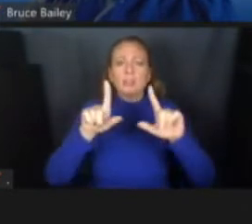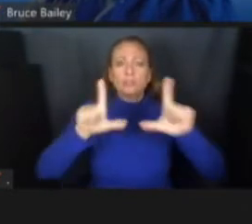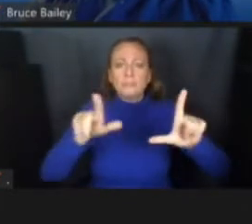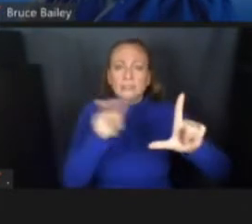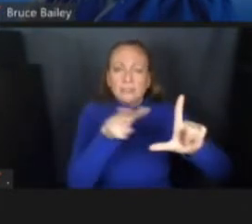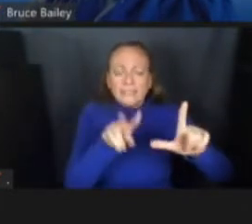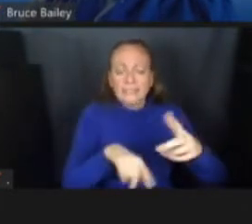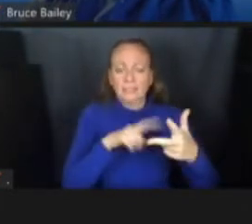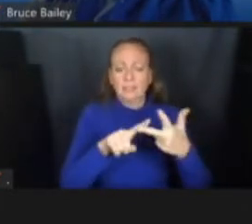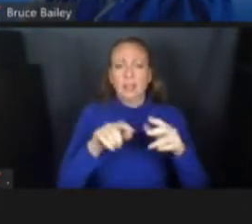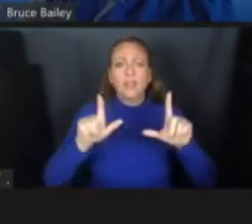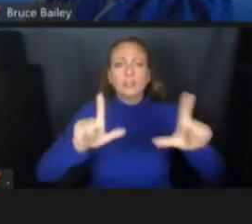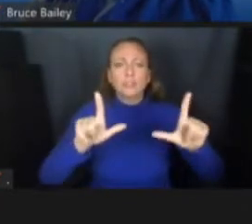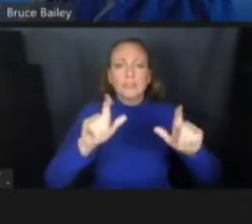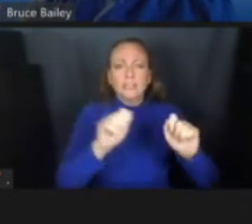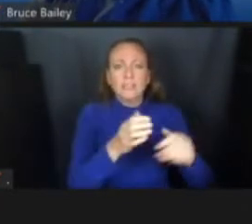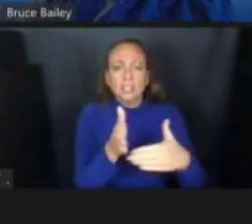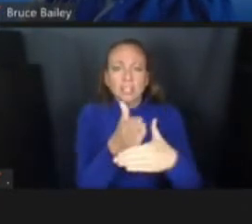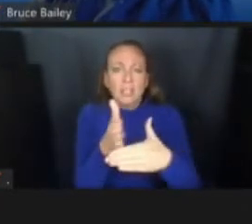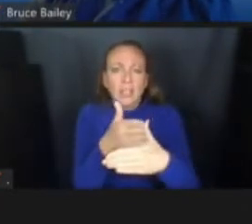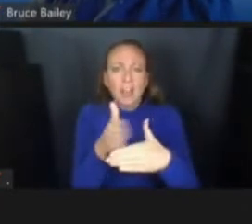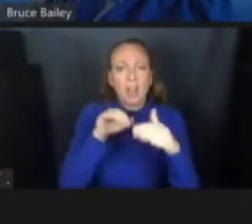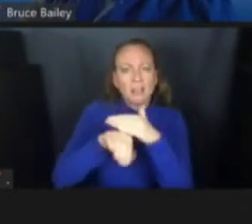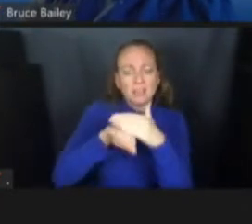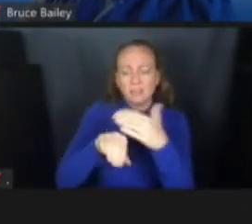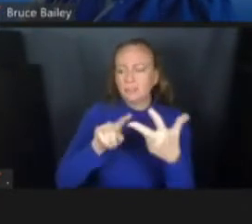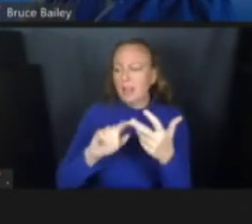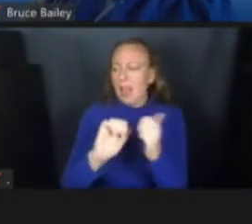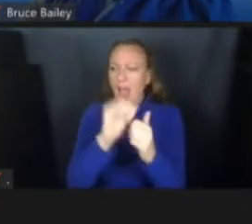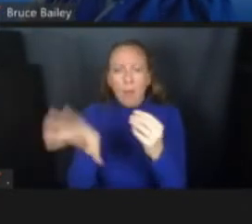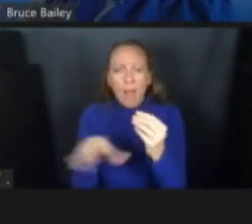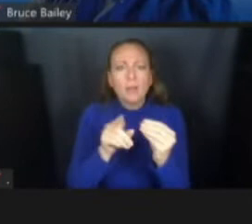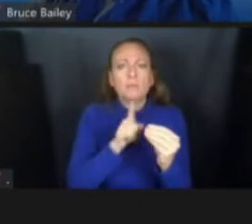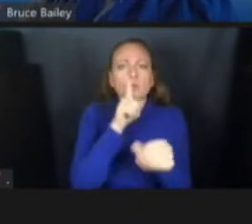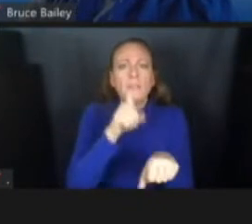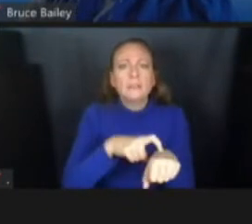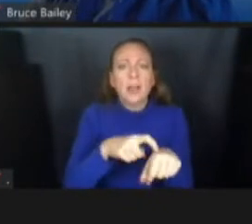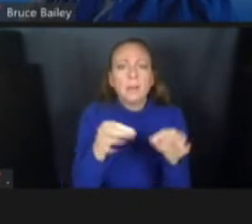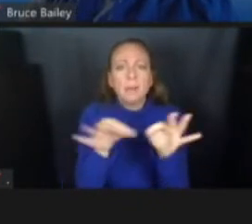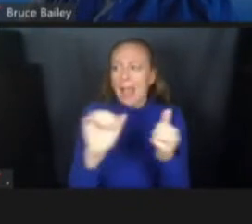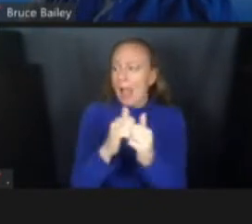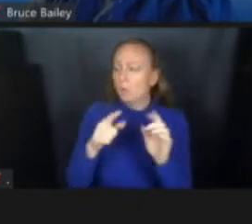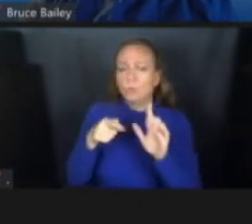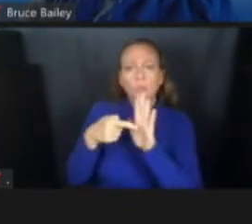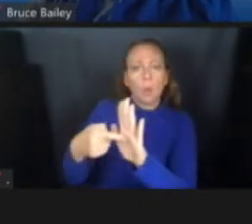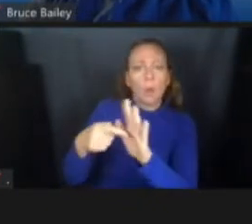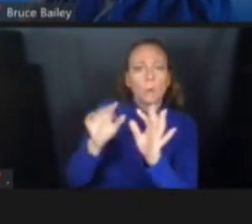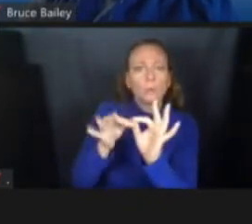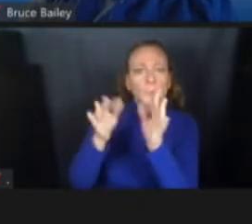how do we include real-time captions? How do you display sign language interpreters and participants who sign?